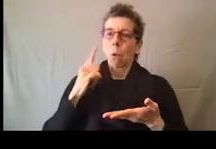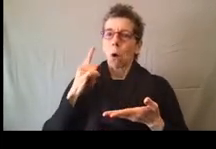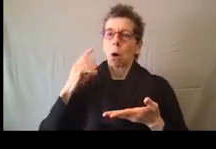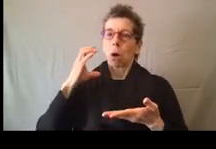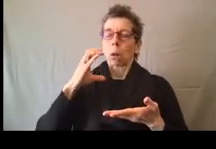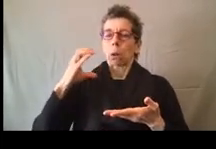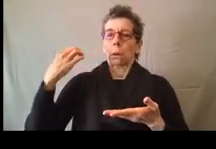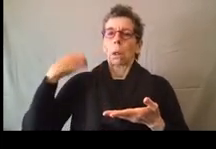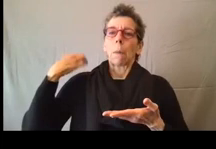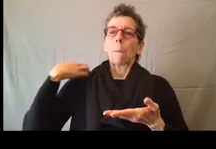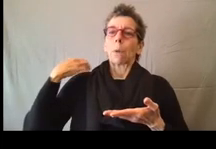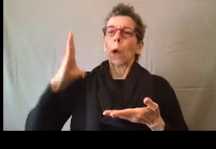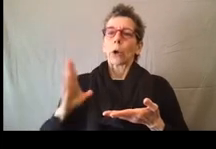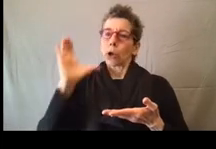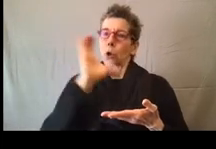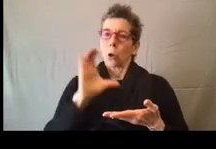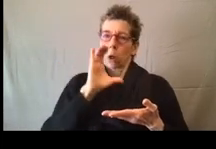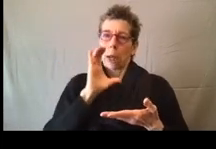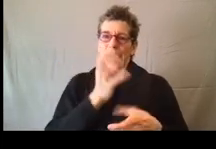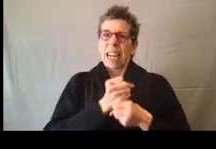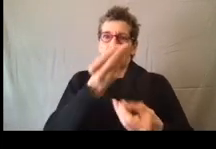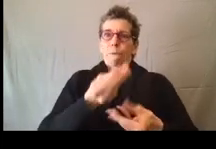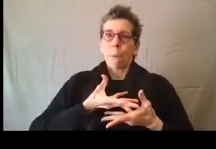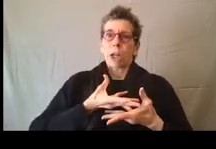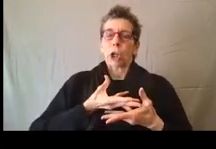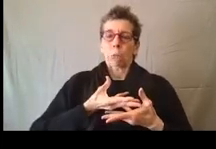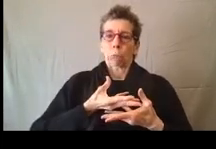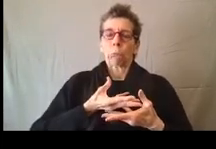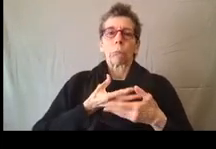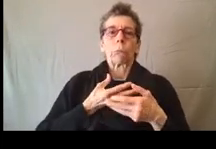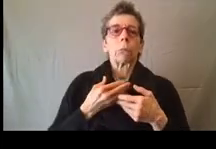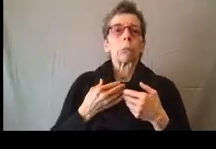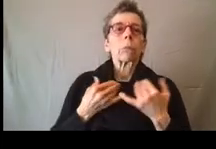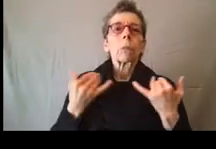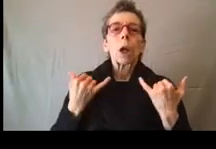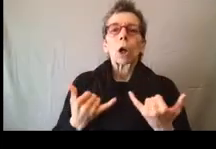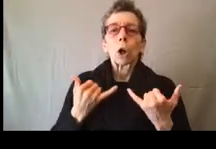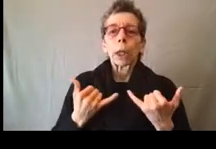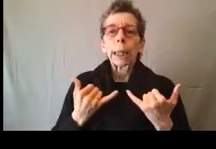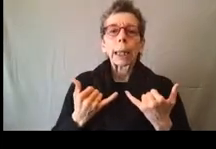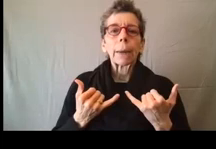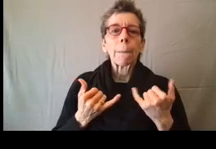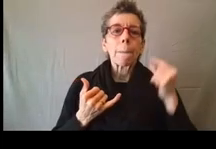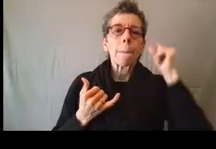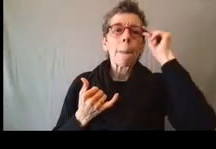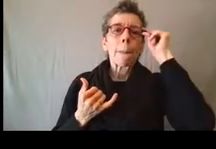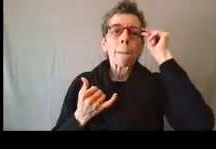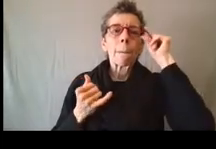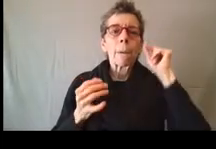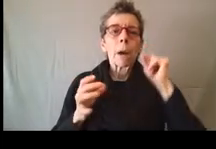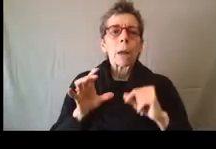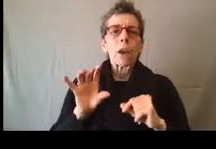to the information. There are currently a a toolkit, within each tool there are four